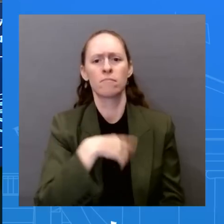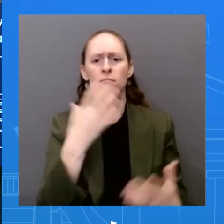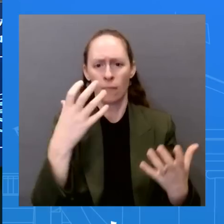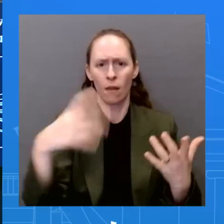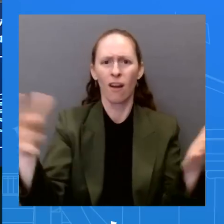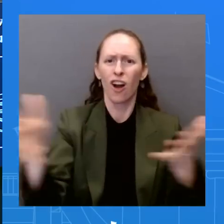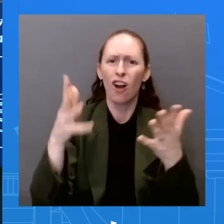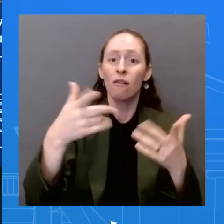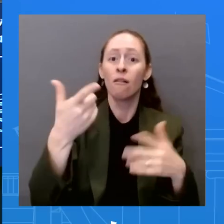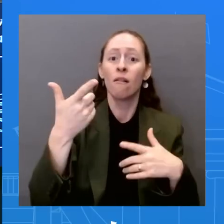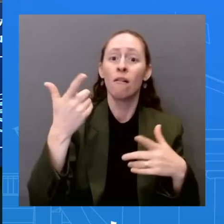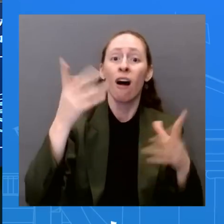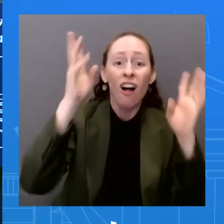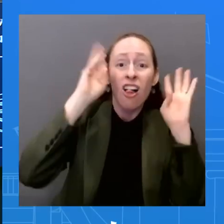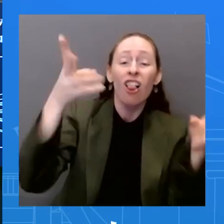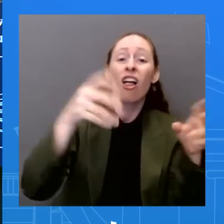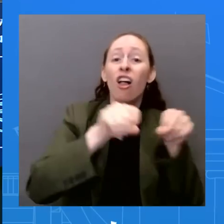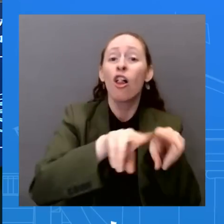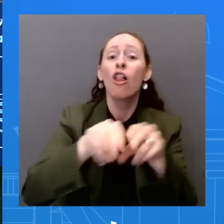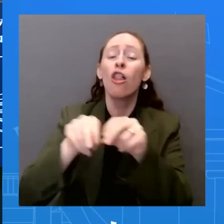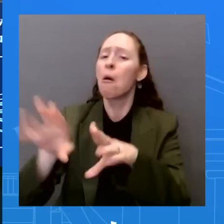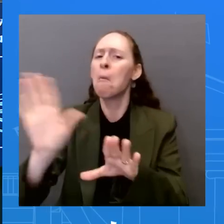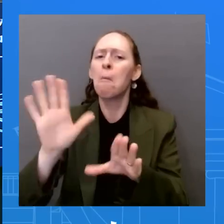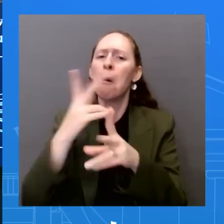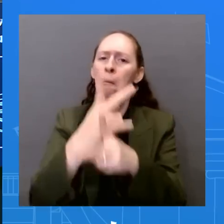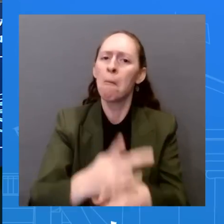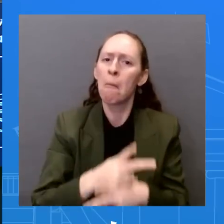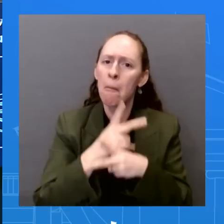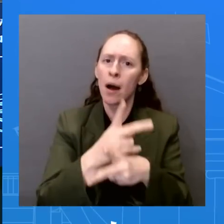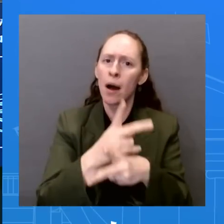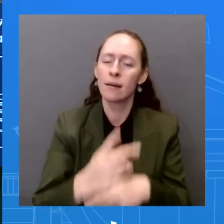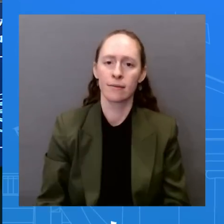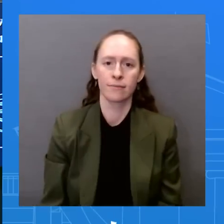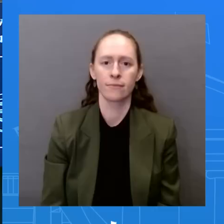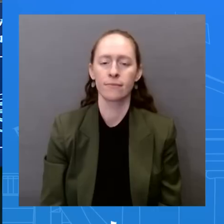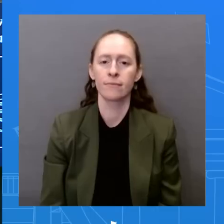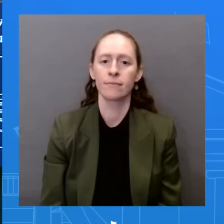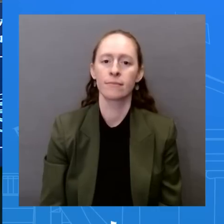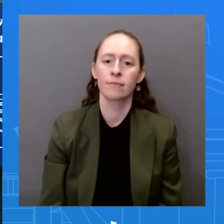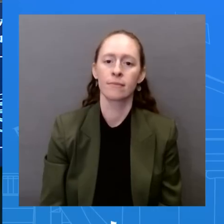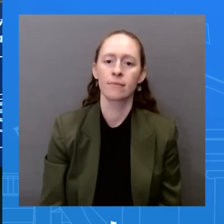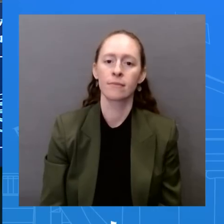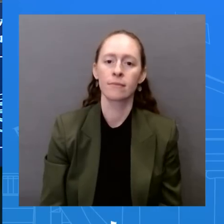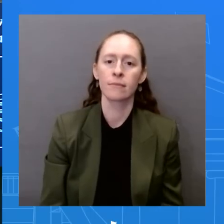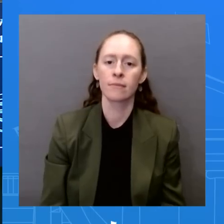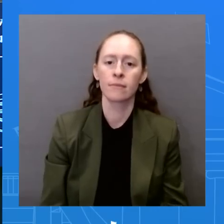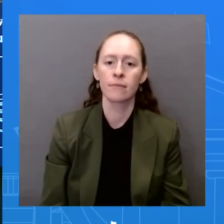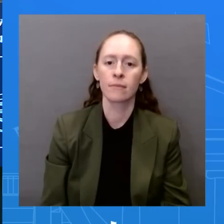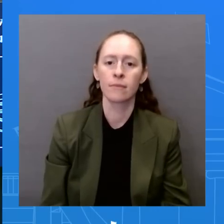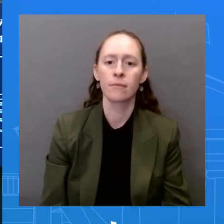where we provide appropriate information, make sure that it goes to the right folks, and that also that we give resources